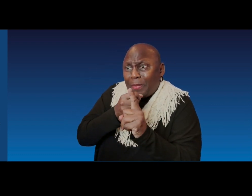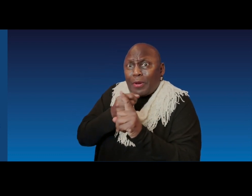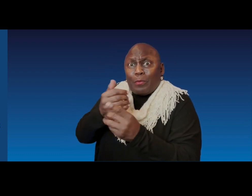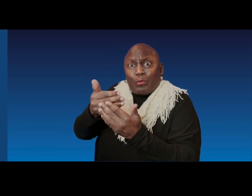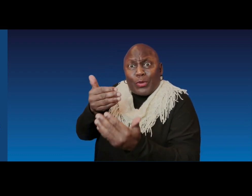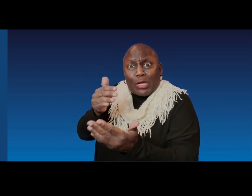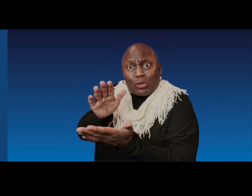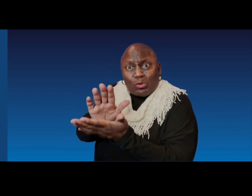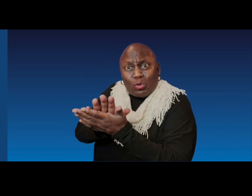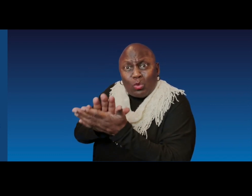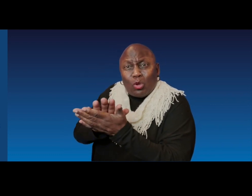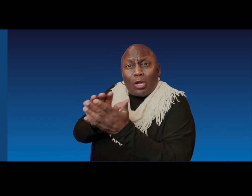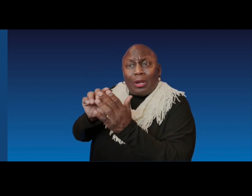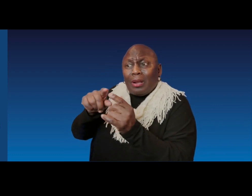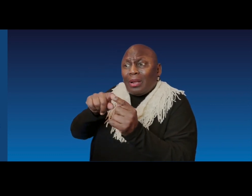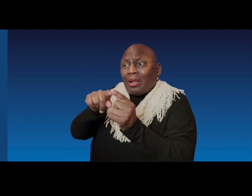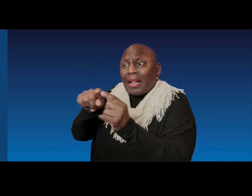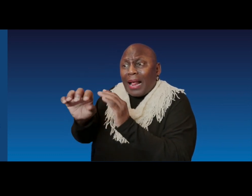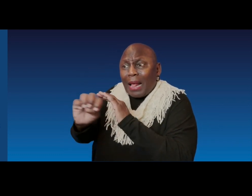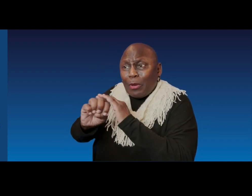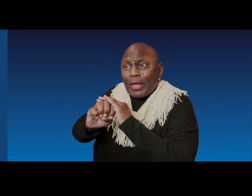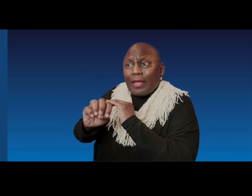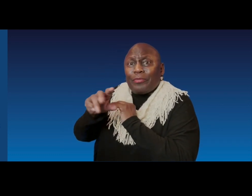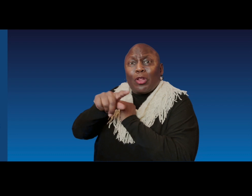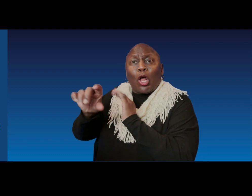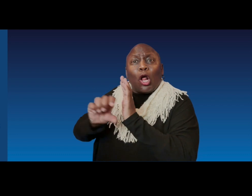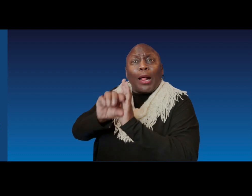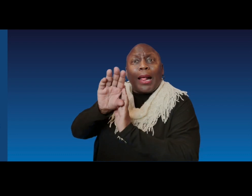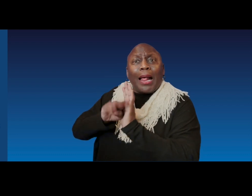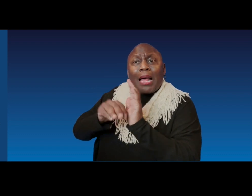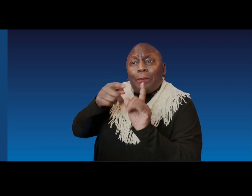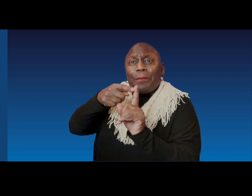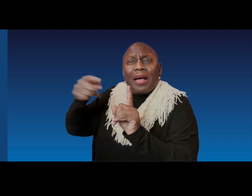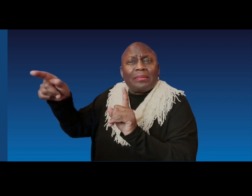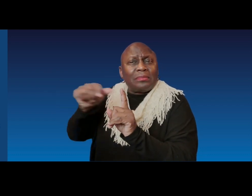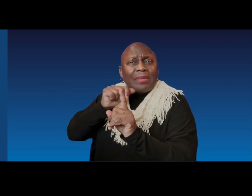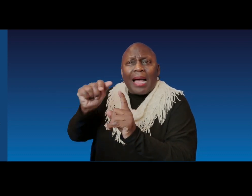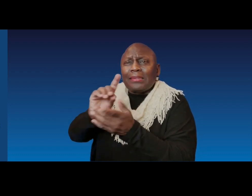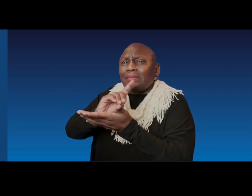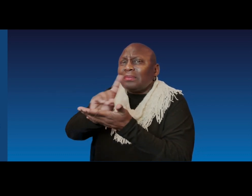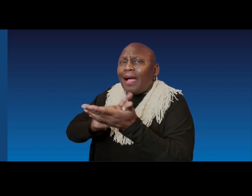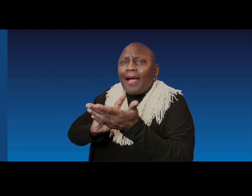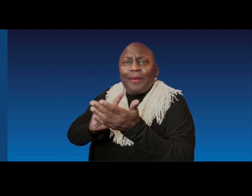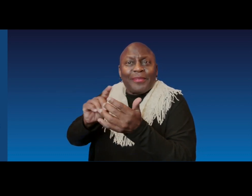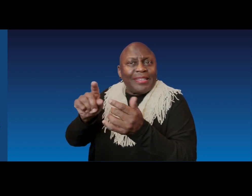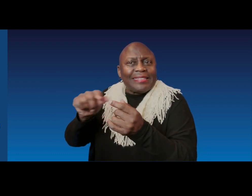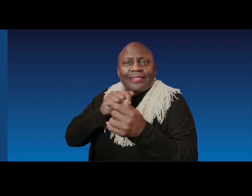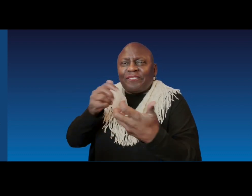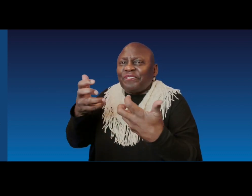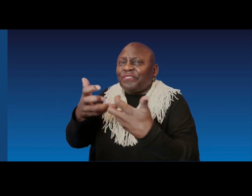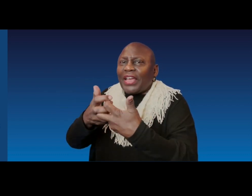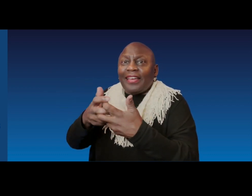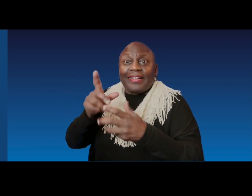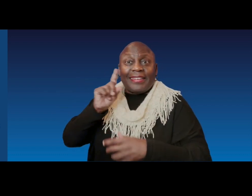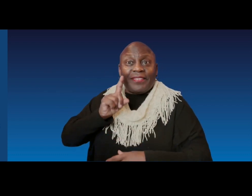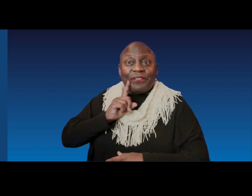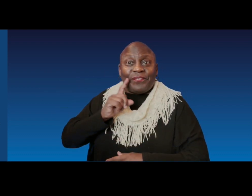And then in preschool, in elementary school and thereafter, the curriculum isn't designed